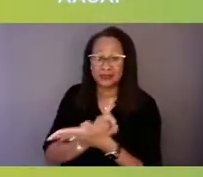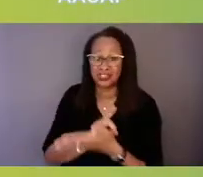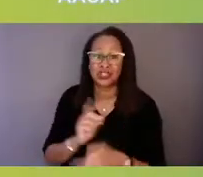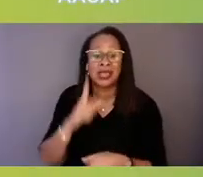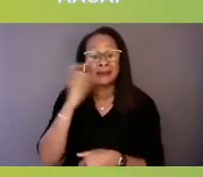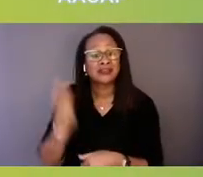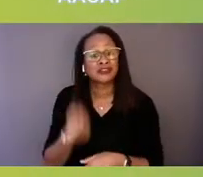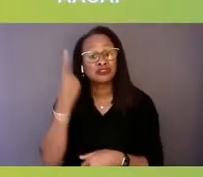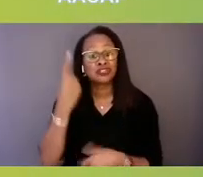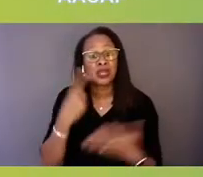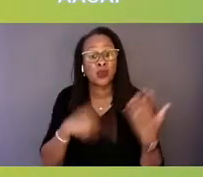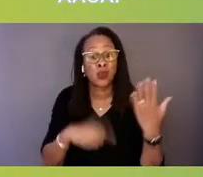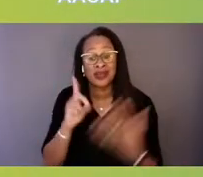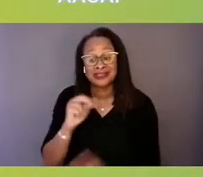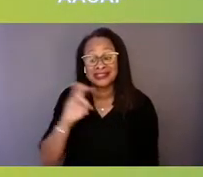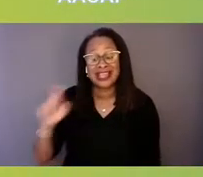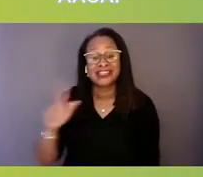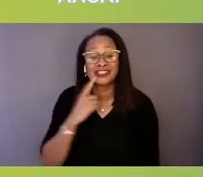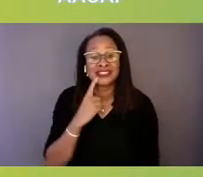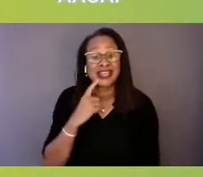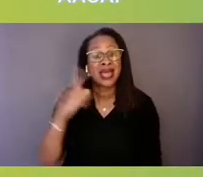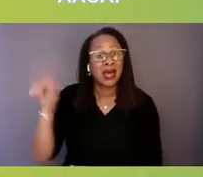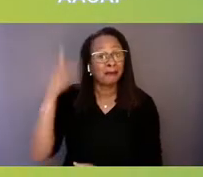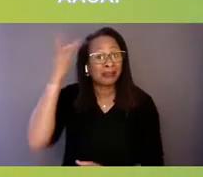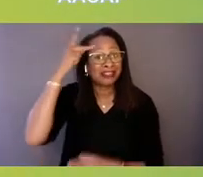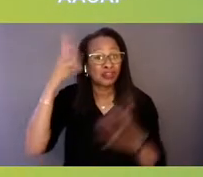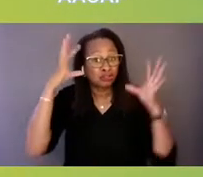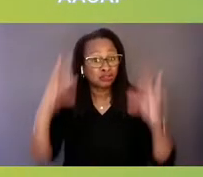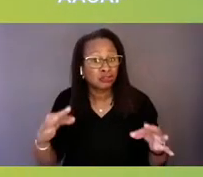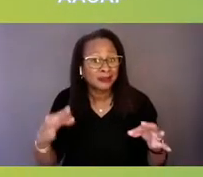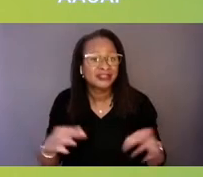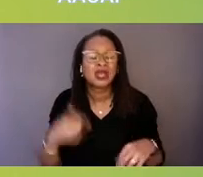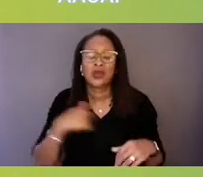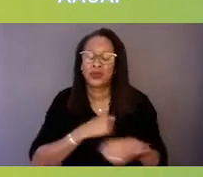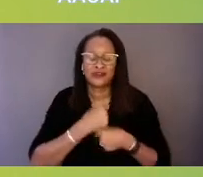political determinants, we have made value judgments in government